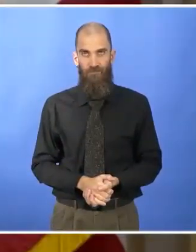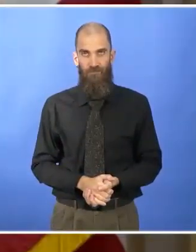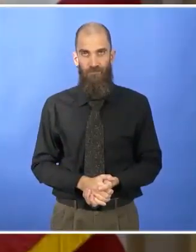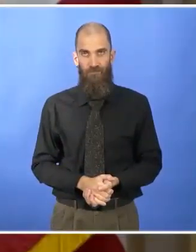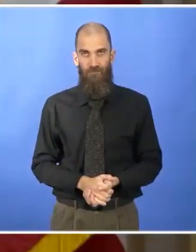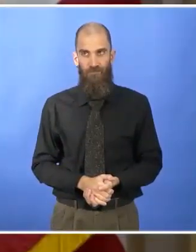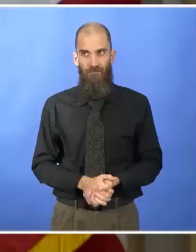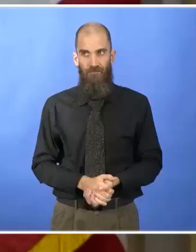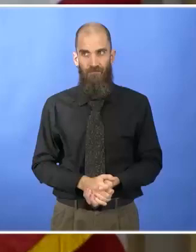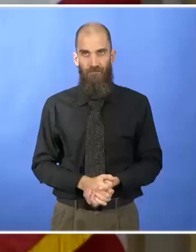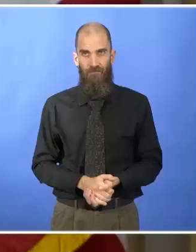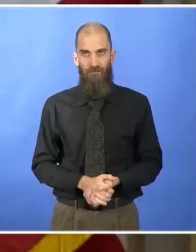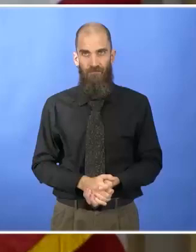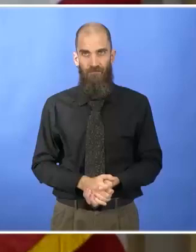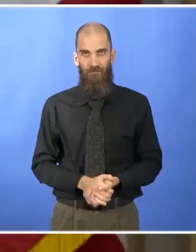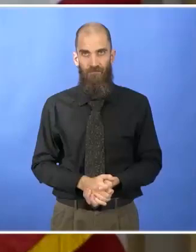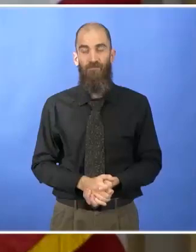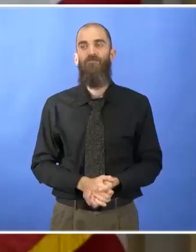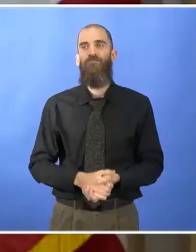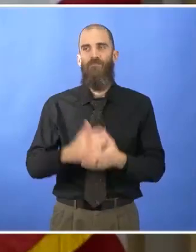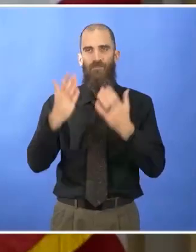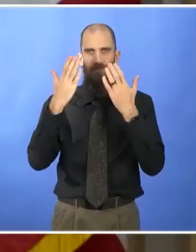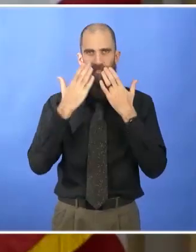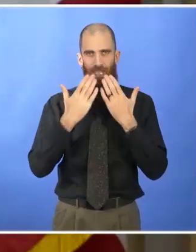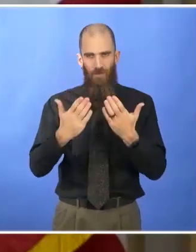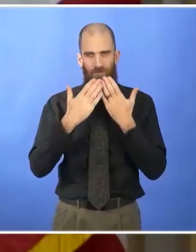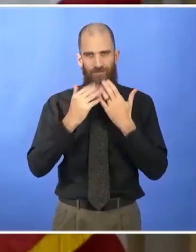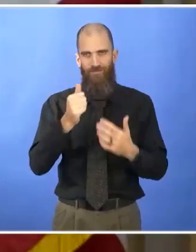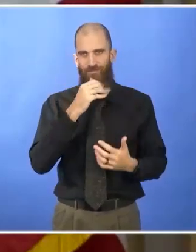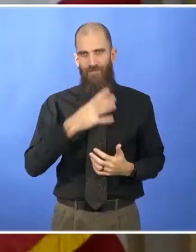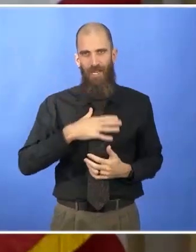THANK YOU, MADAM SECRETARY. PLEASE PROCEED.